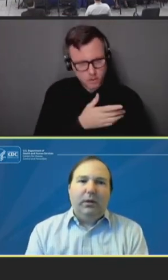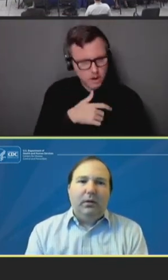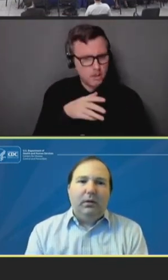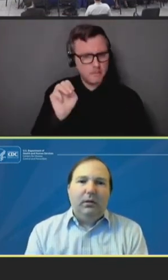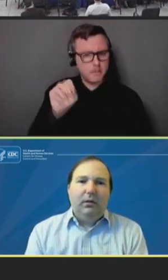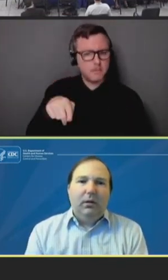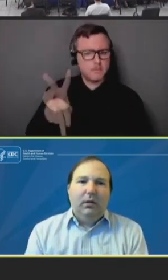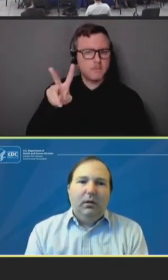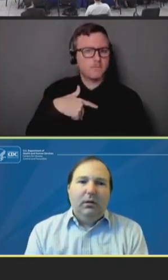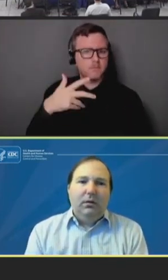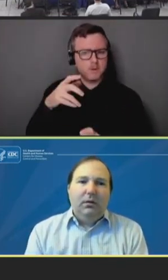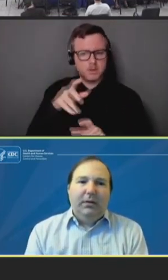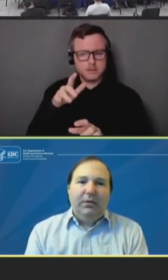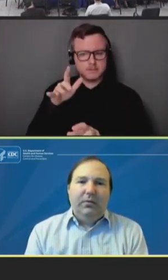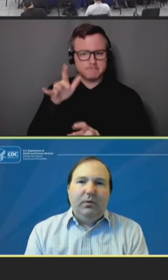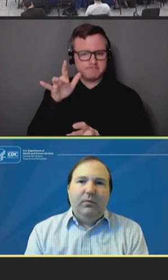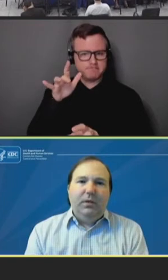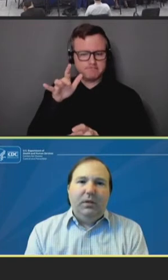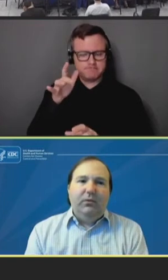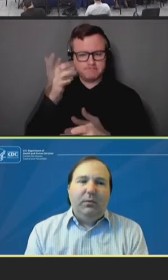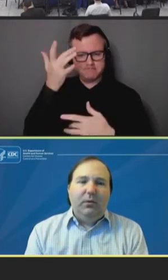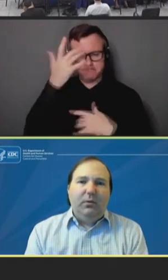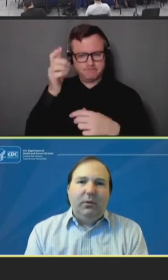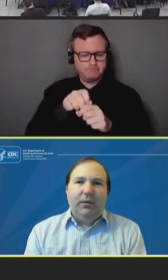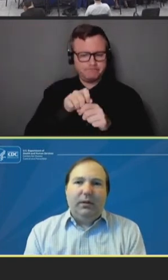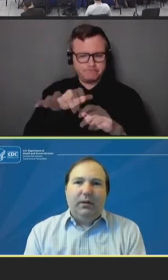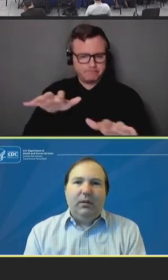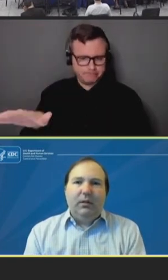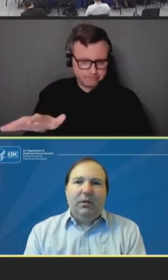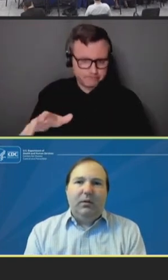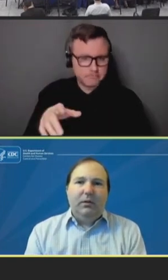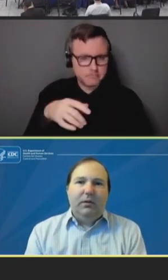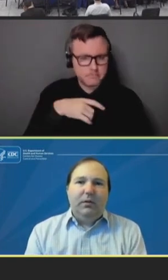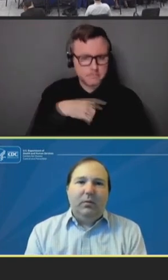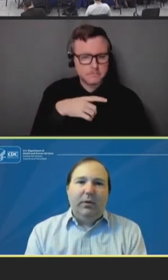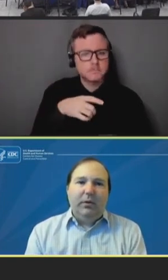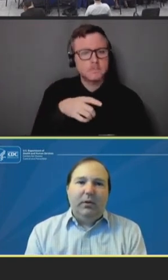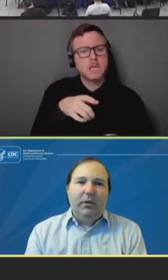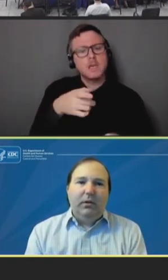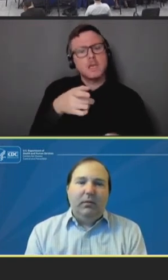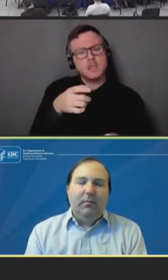the expansion of the safety use for other vaccines have been under consideration. And,